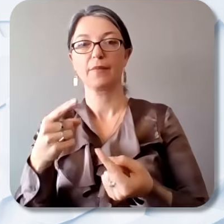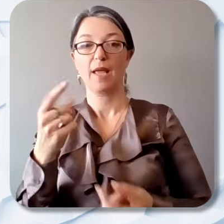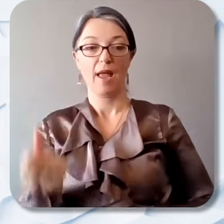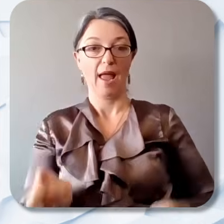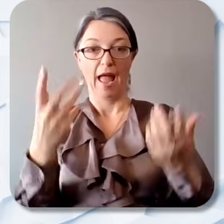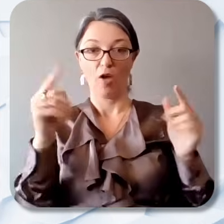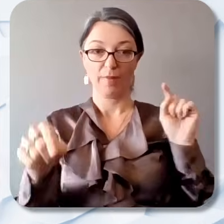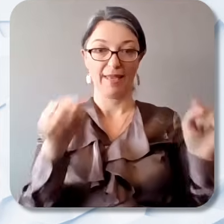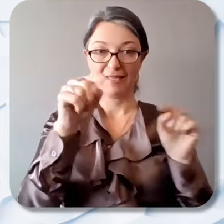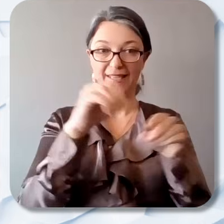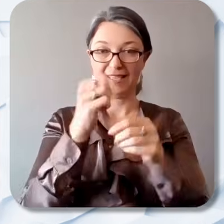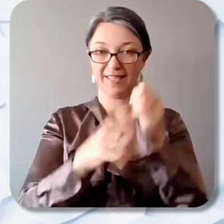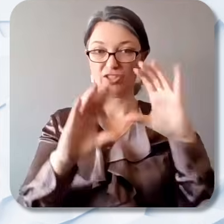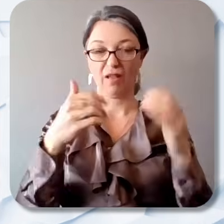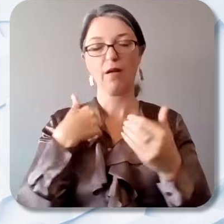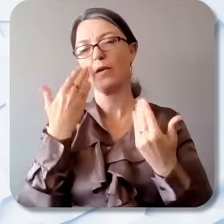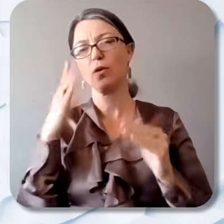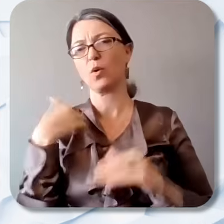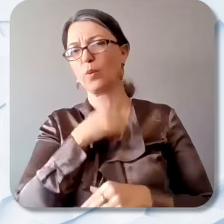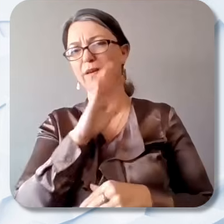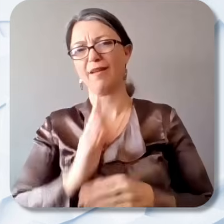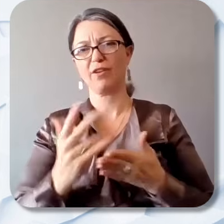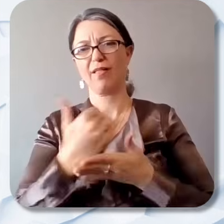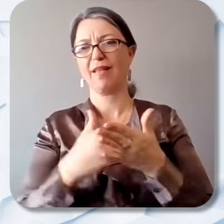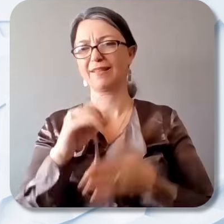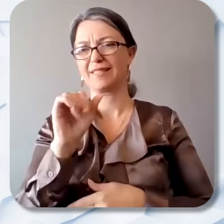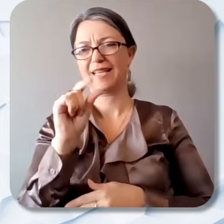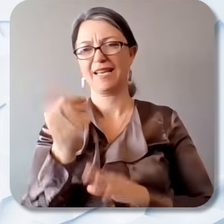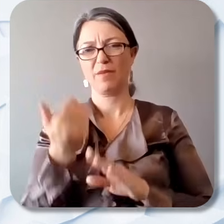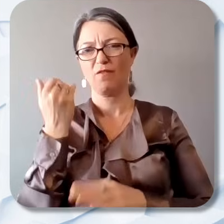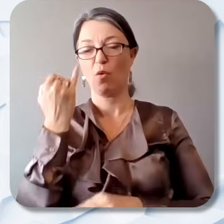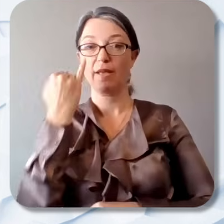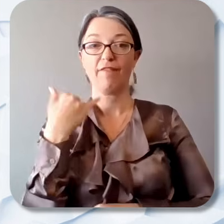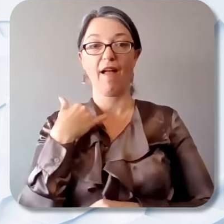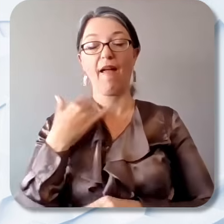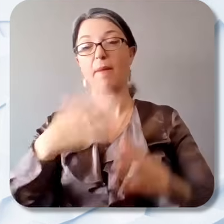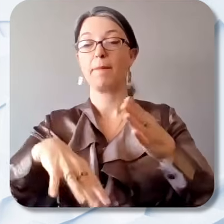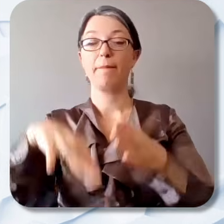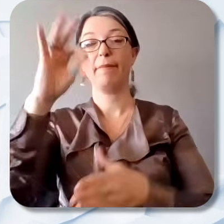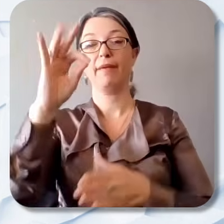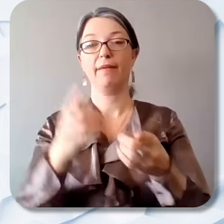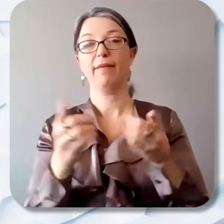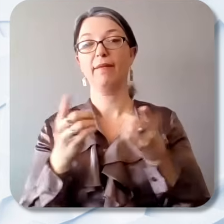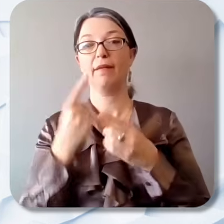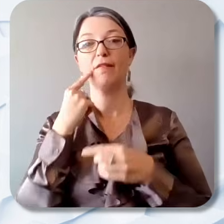So if I were to sort of go into a hat and pick districts for this monitoring, it wouldn't